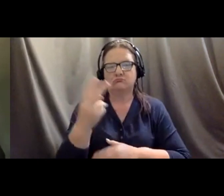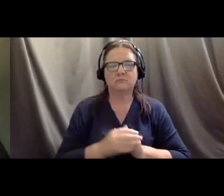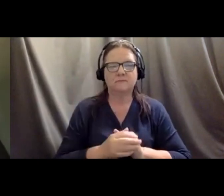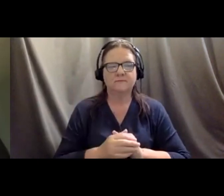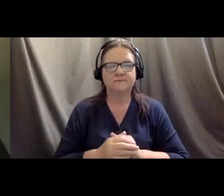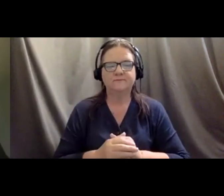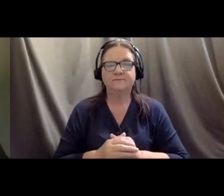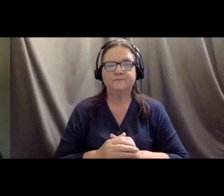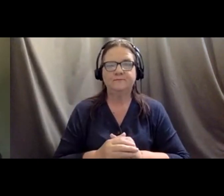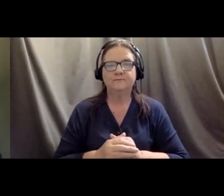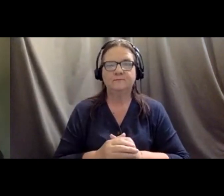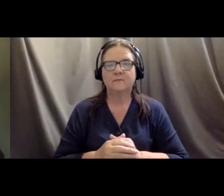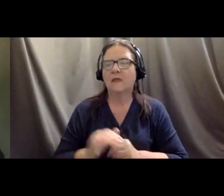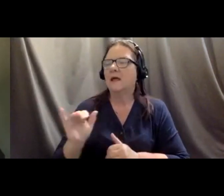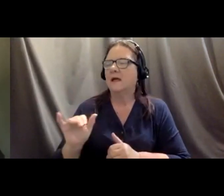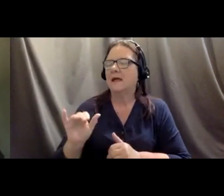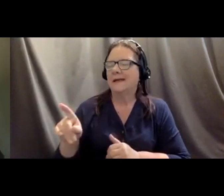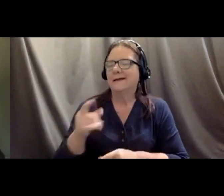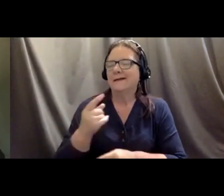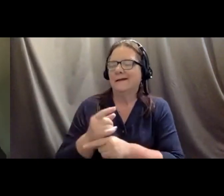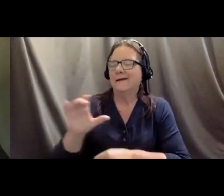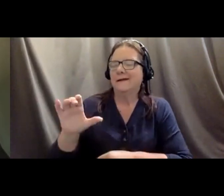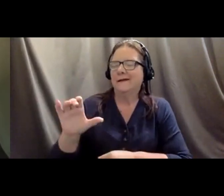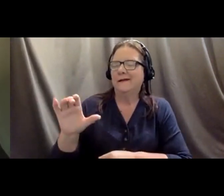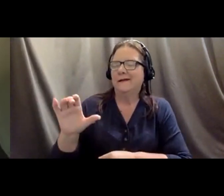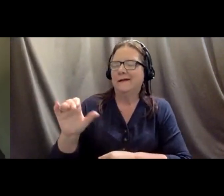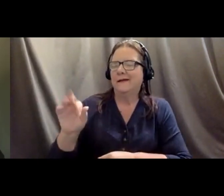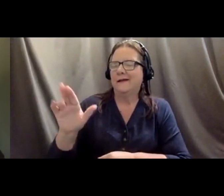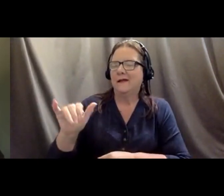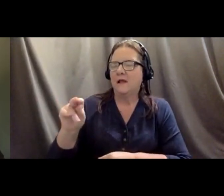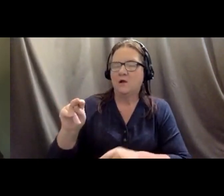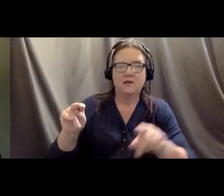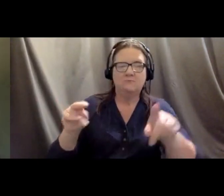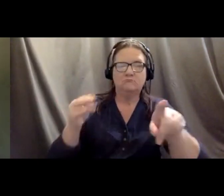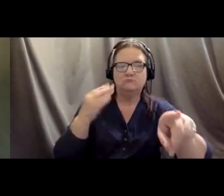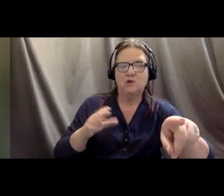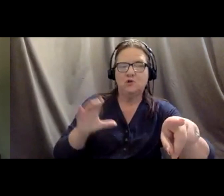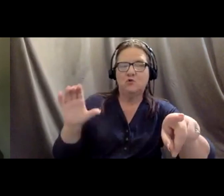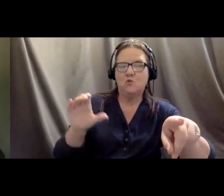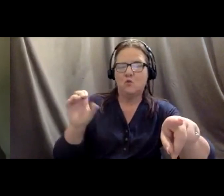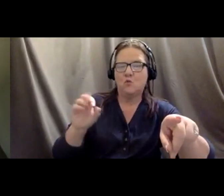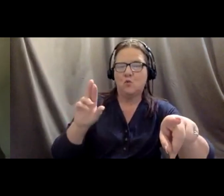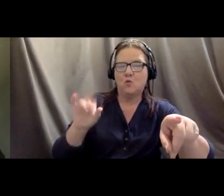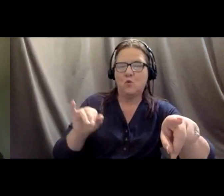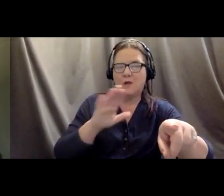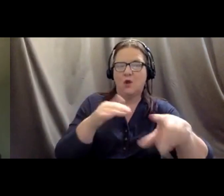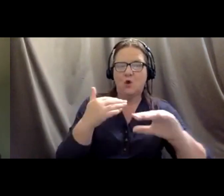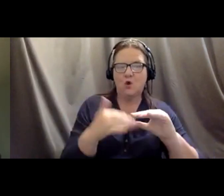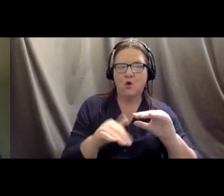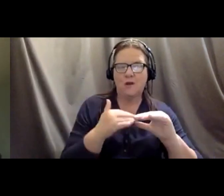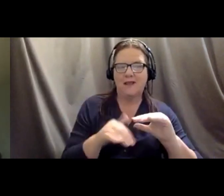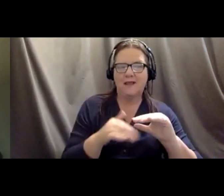Yes, and Carolyn Corey's e-mail has -- she has wants to make sure we have her correct